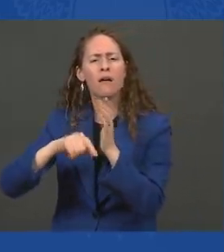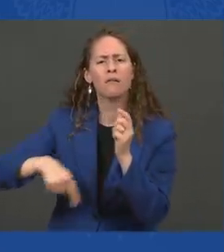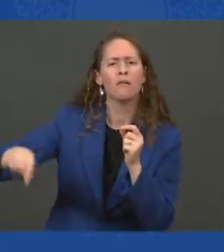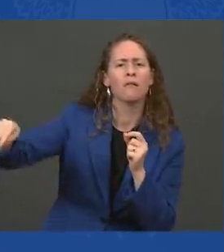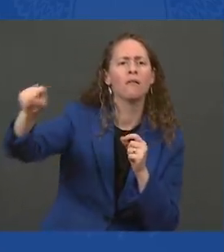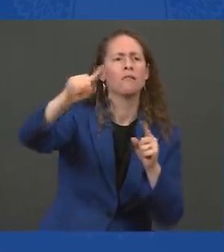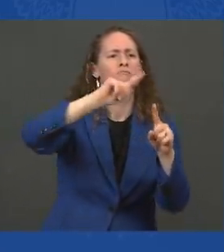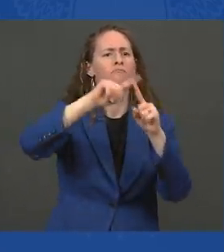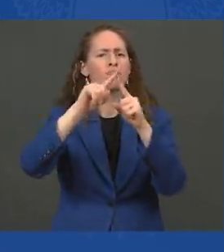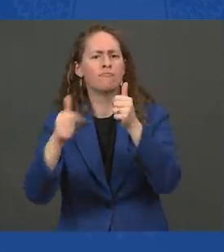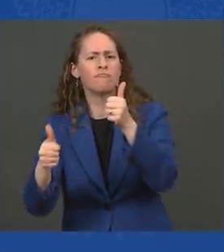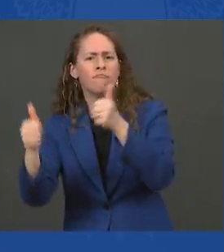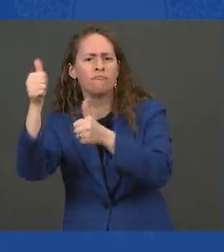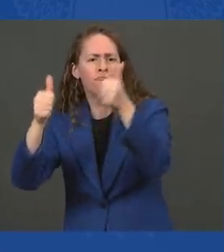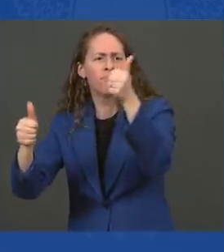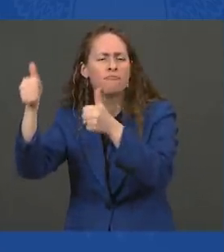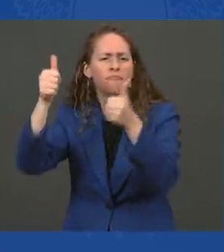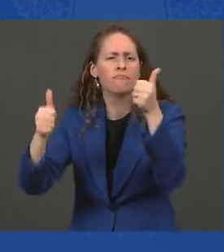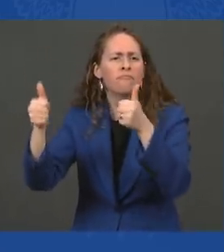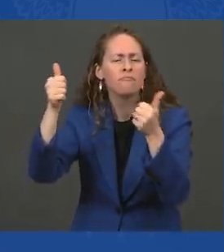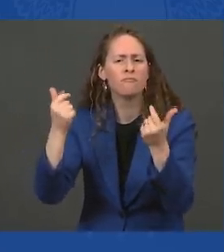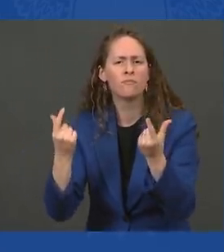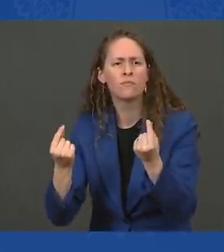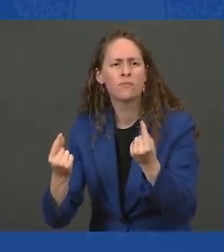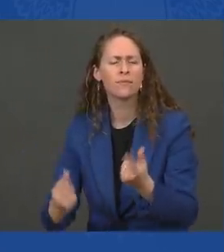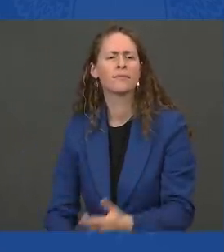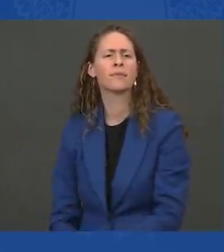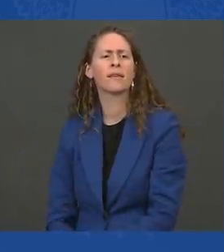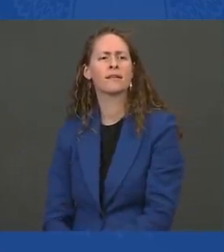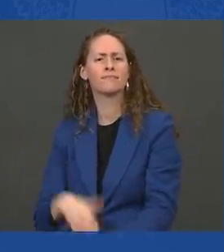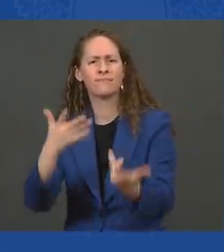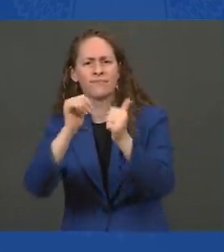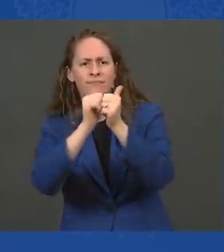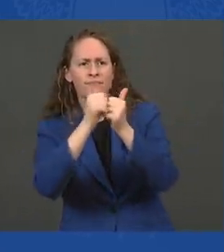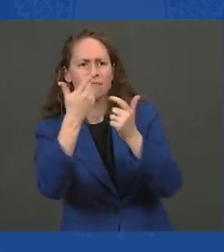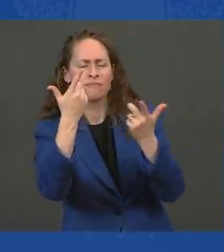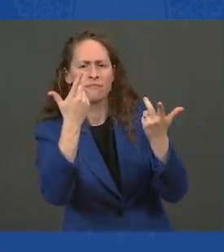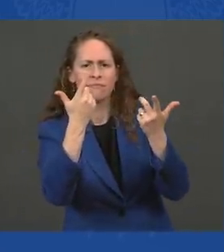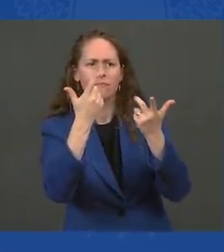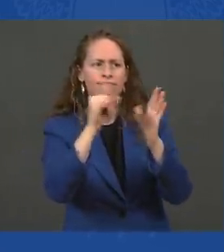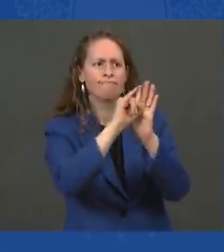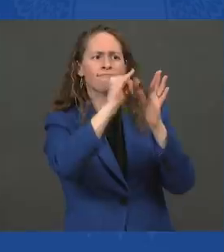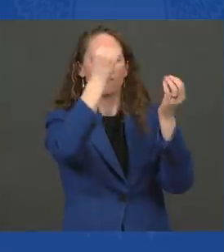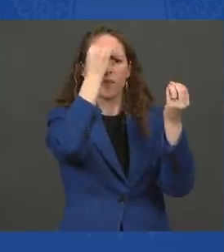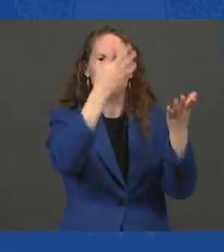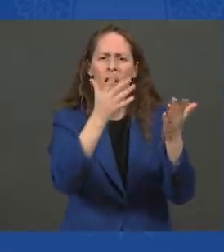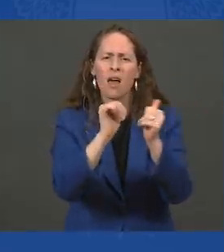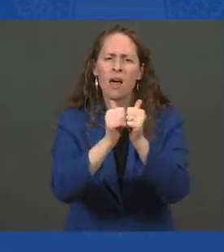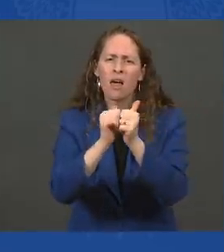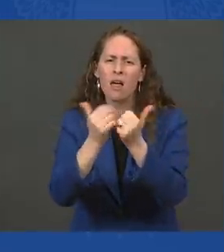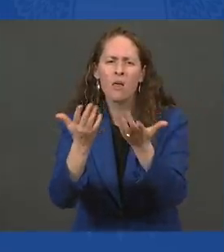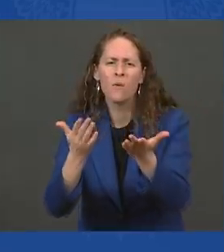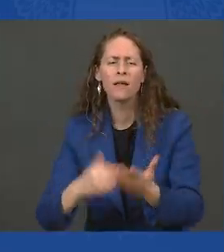I encourage everyone to wear a mask when they're indoors in a crowded circumstance